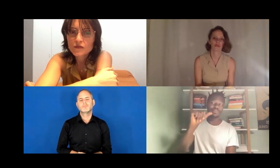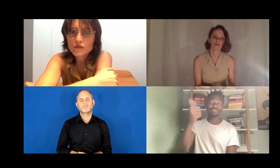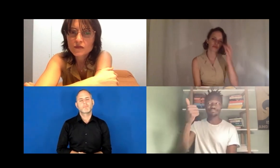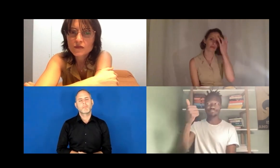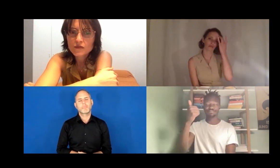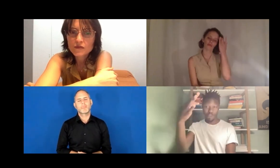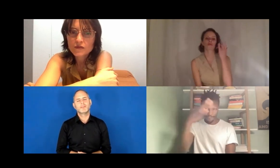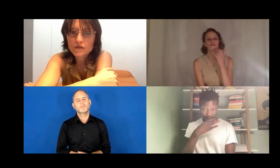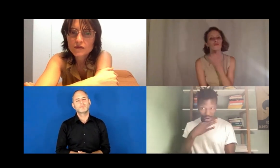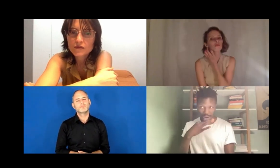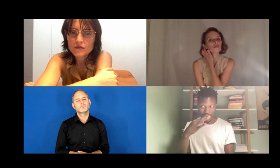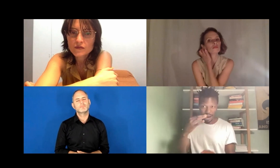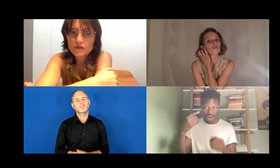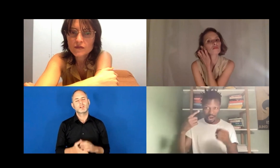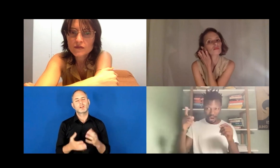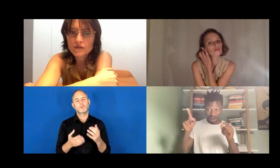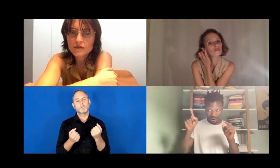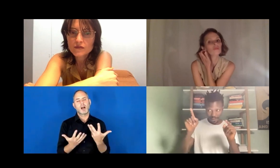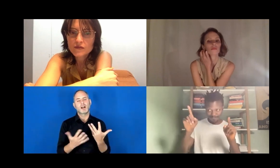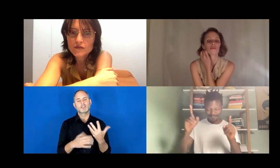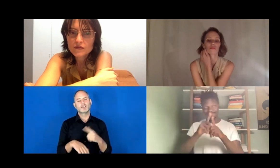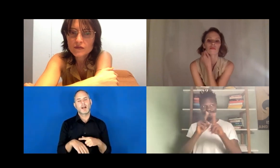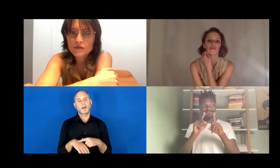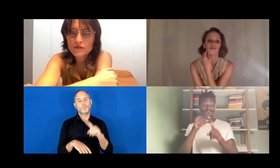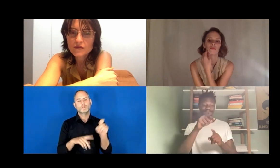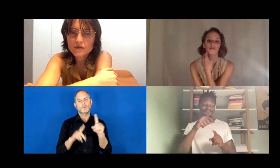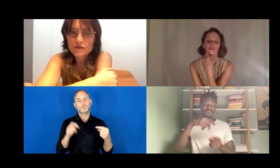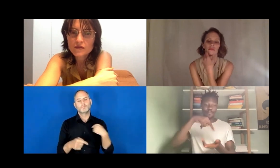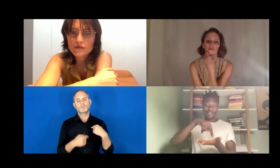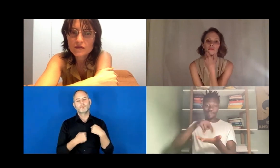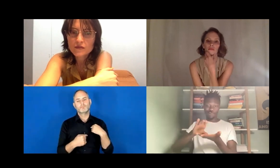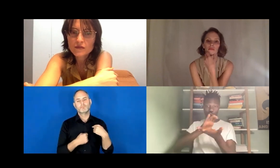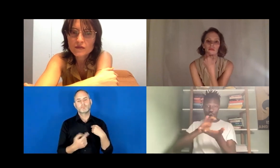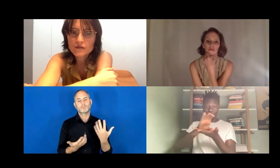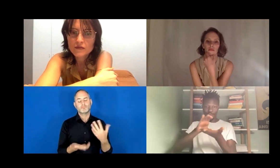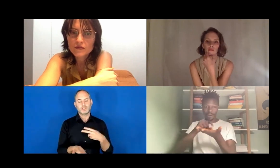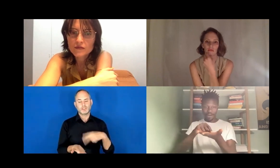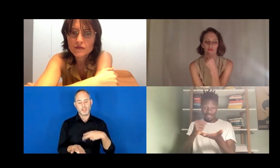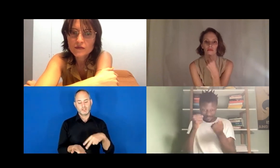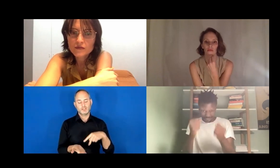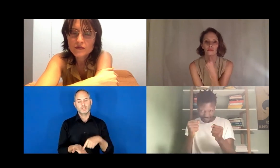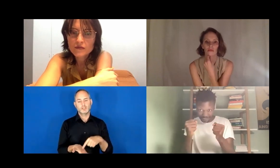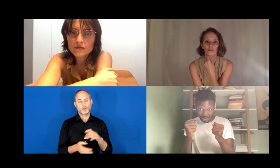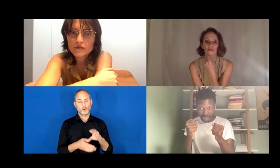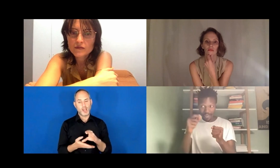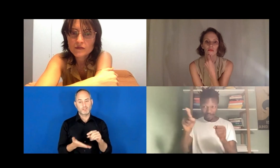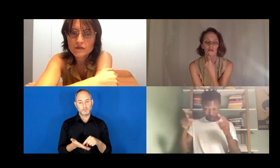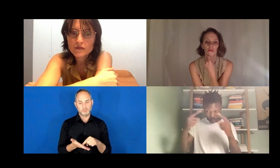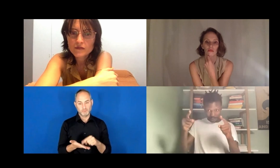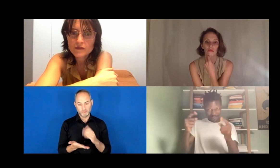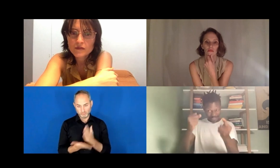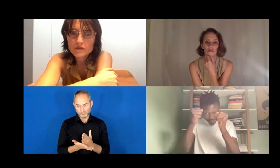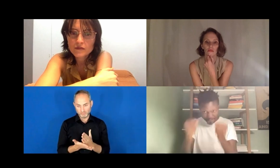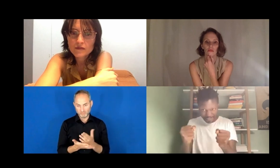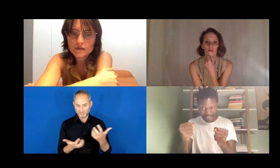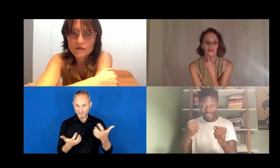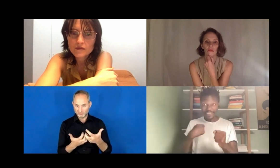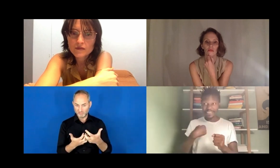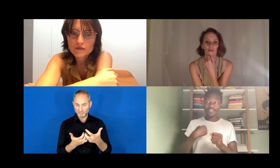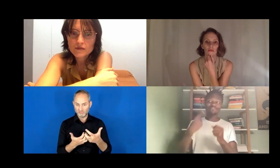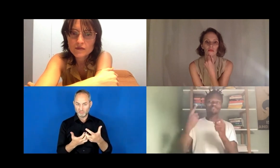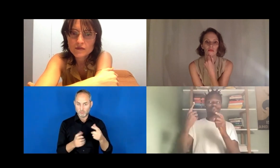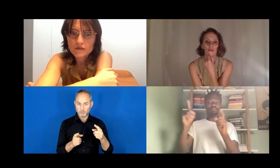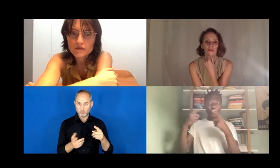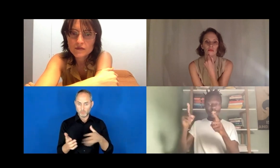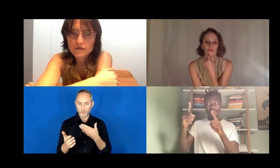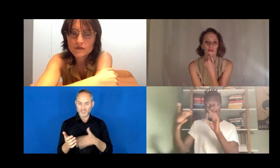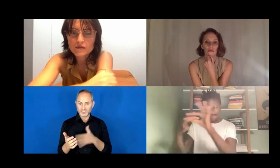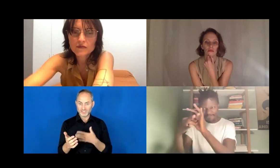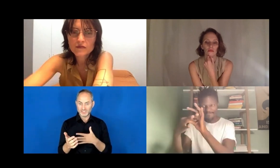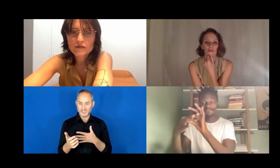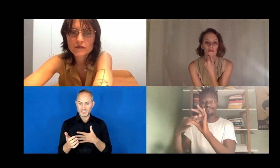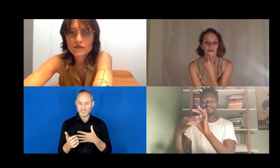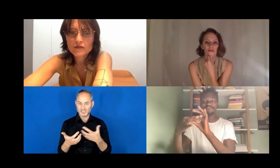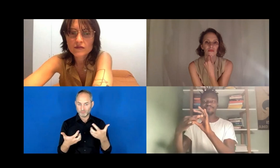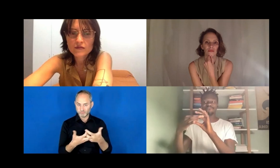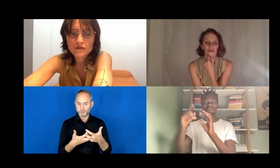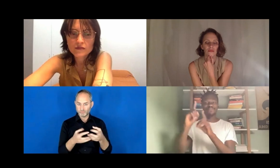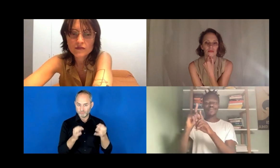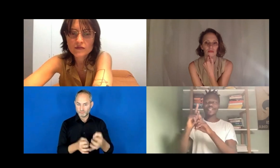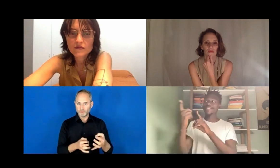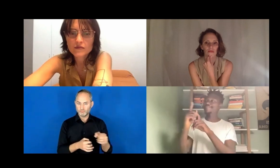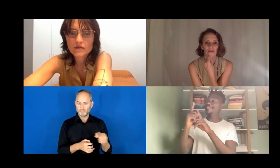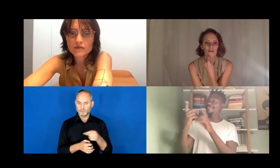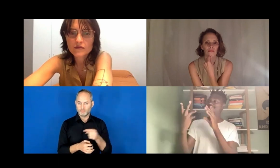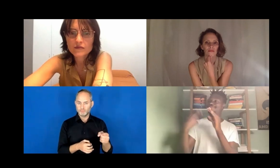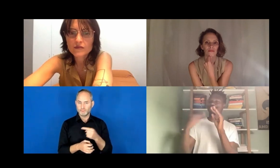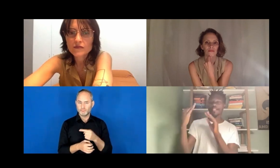Dodzi Dougban: So, when it comes to dancing choreographies, of course it is connected to music,